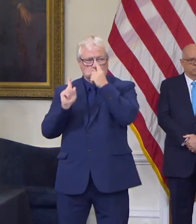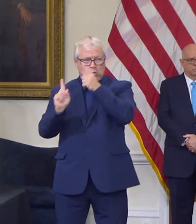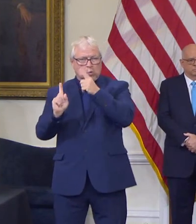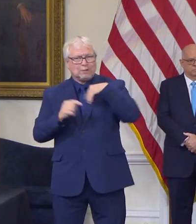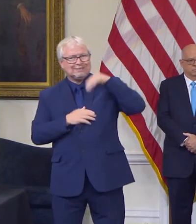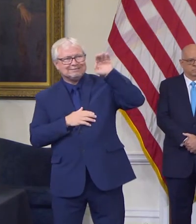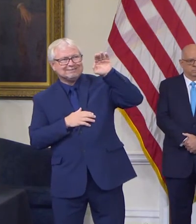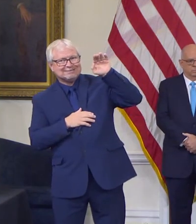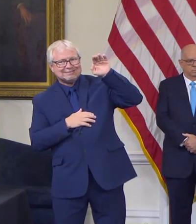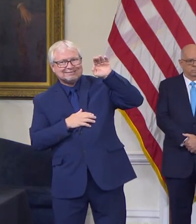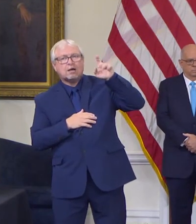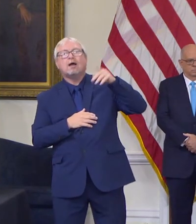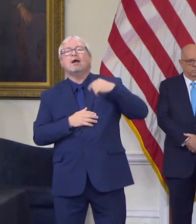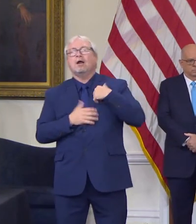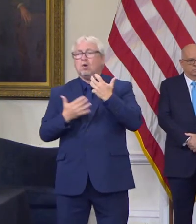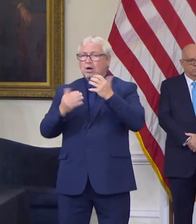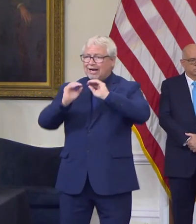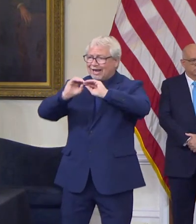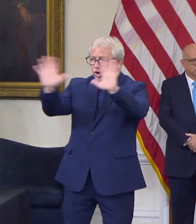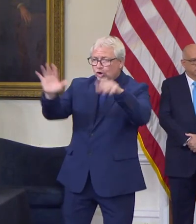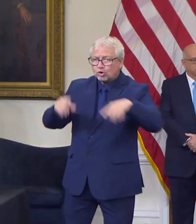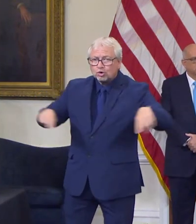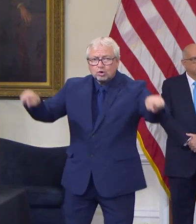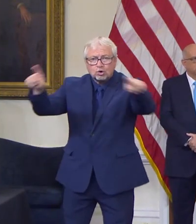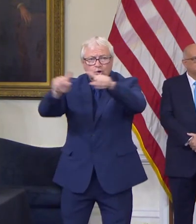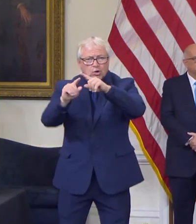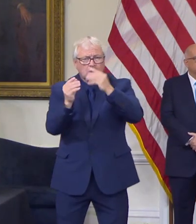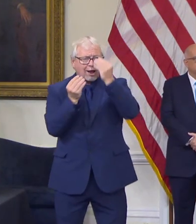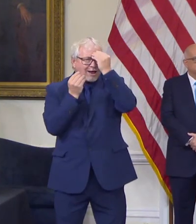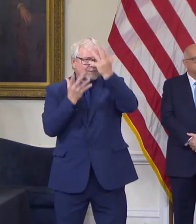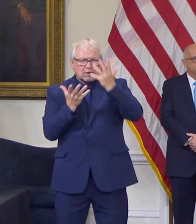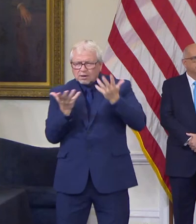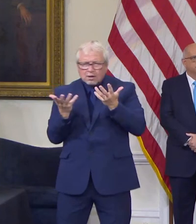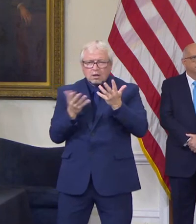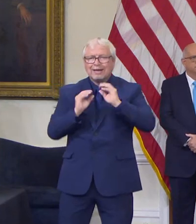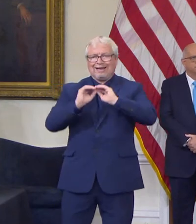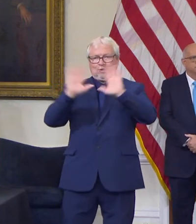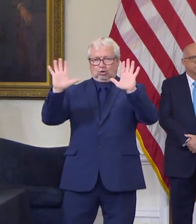Throughout this pandemic we've been clear and concise and want Marylanders to know exactly who is